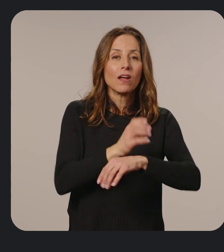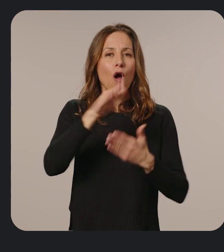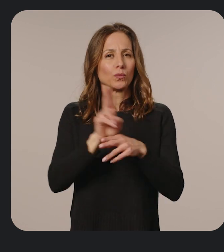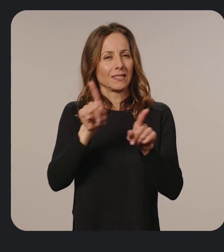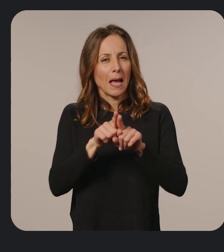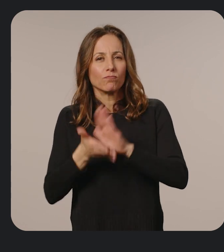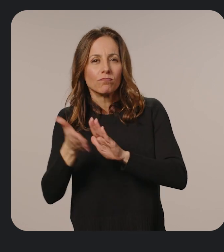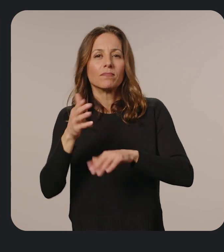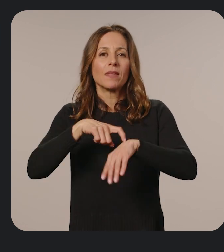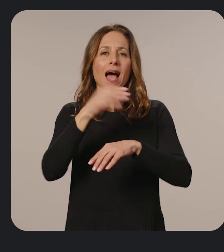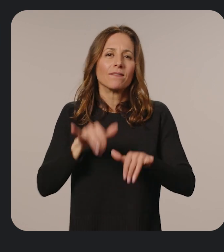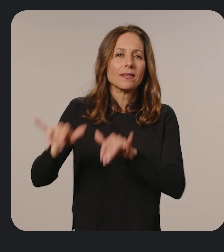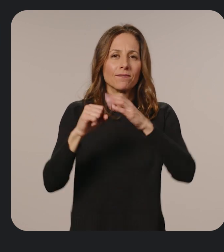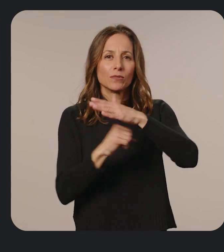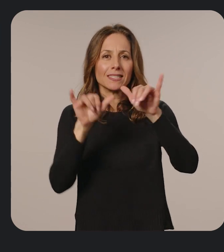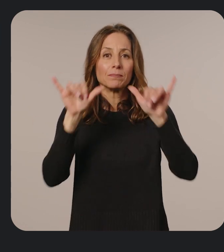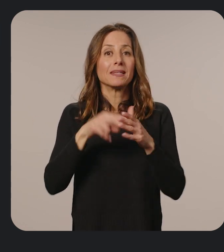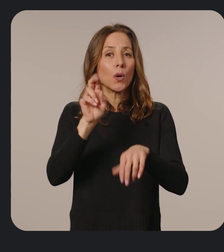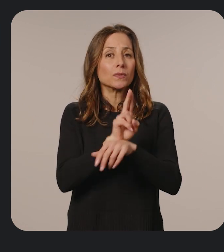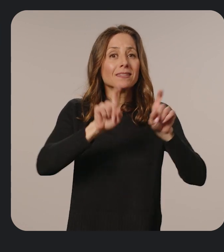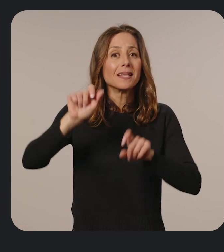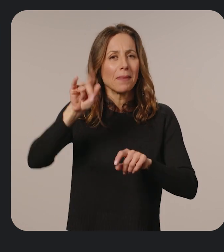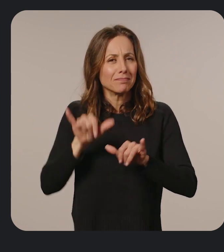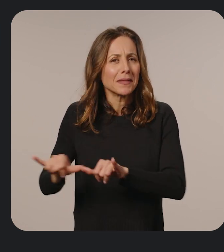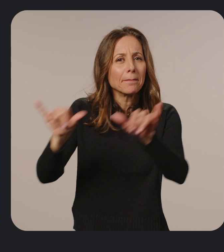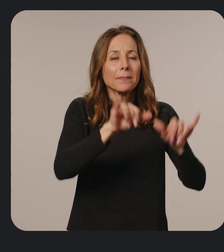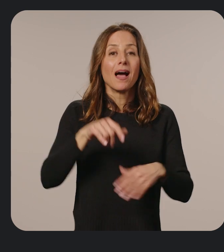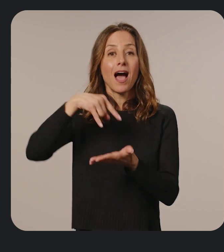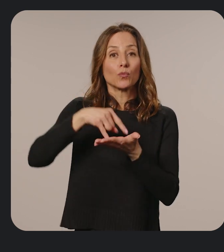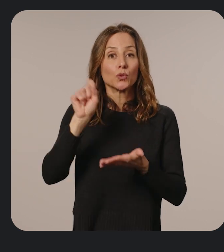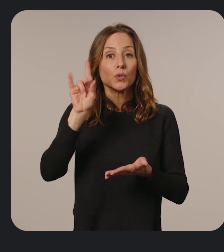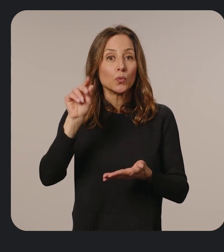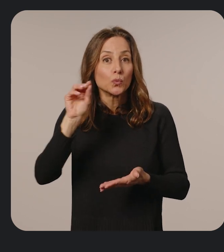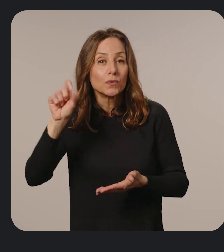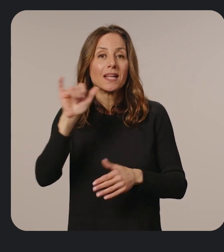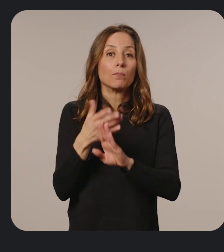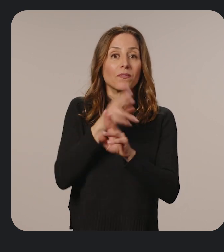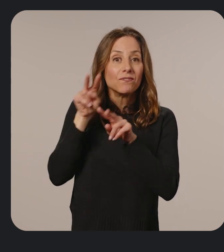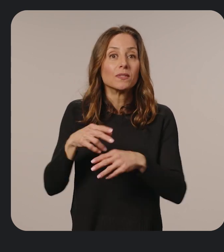and foundational systems, which means you can use the same testing APIs, Android Studio tools like previews and Layout Inspector,